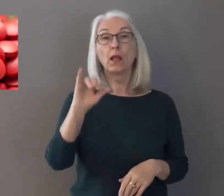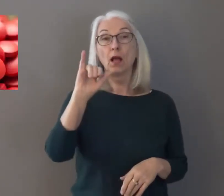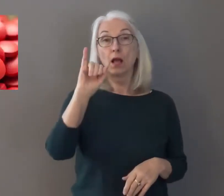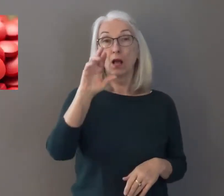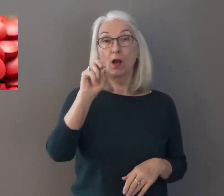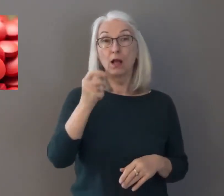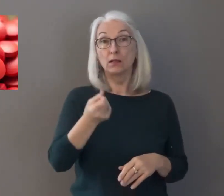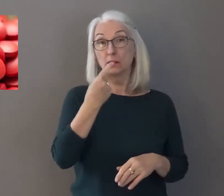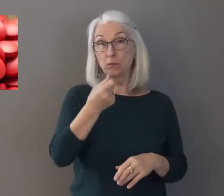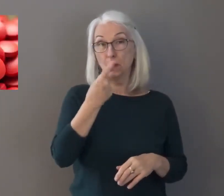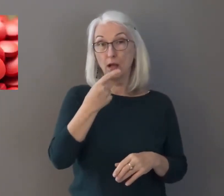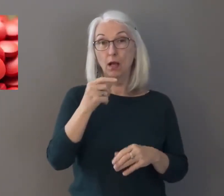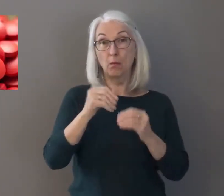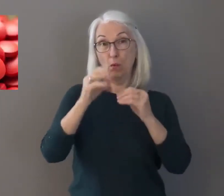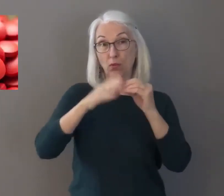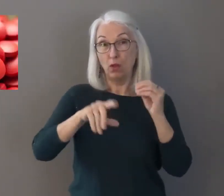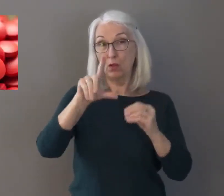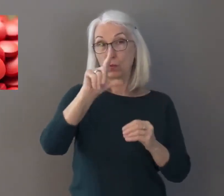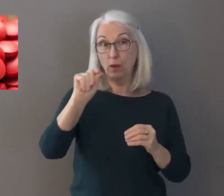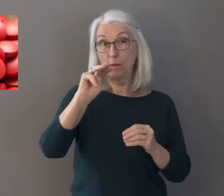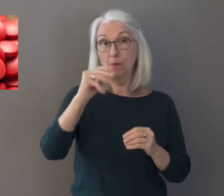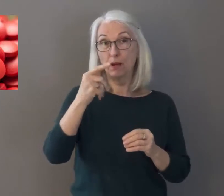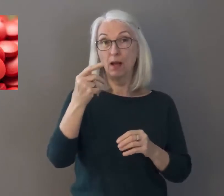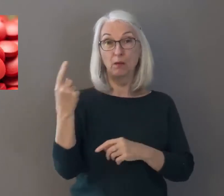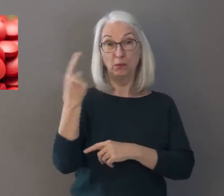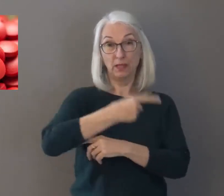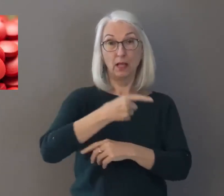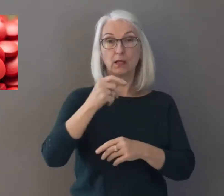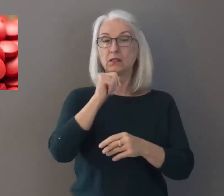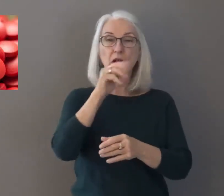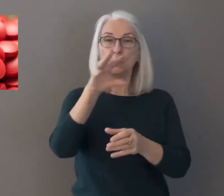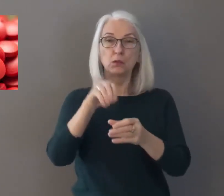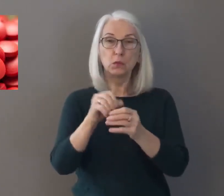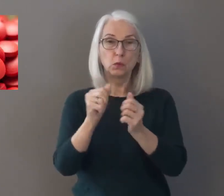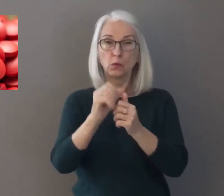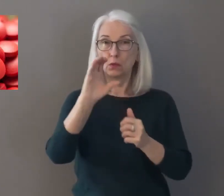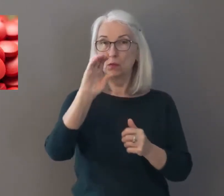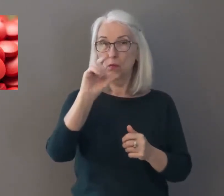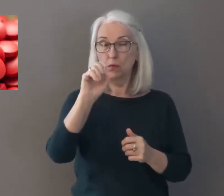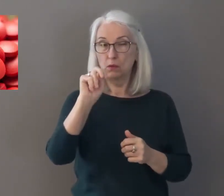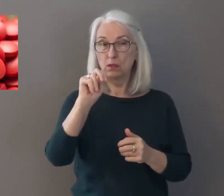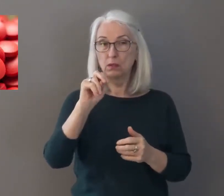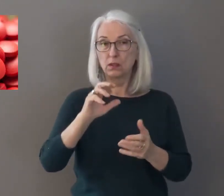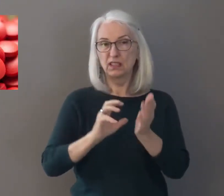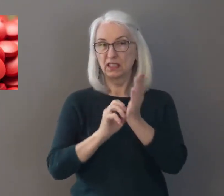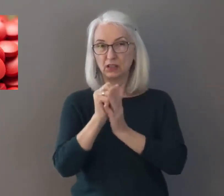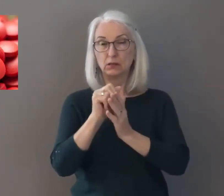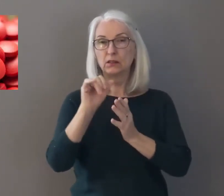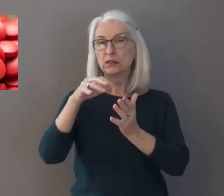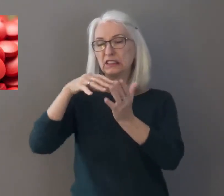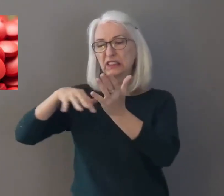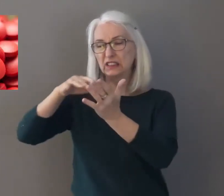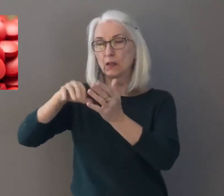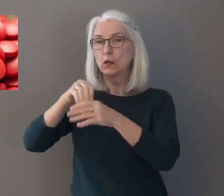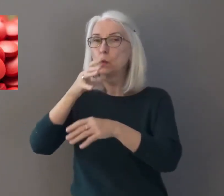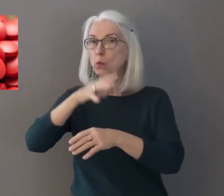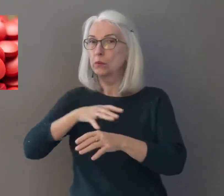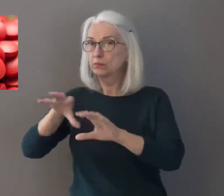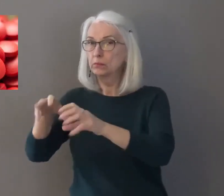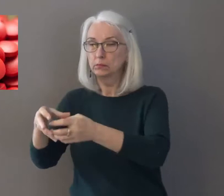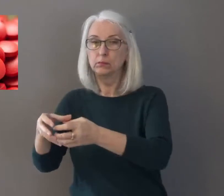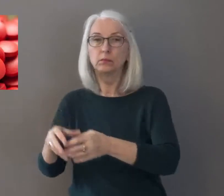Iron supplementation of < 20 mg/day is not associated with colon cancer (studied in women).